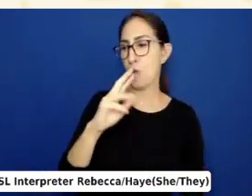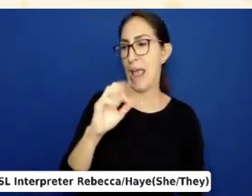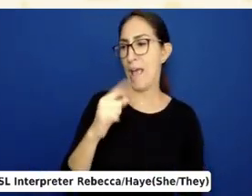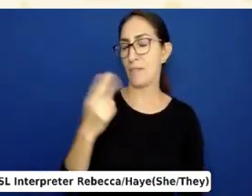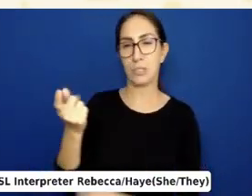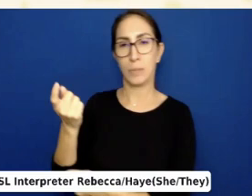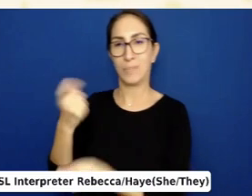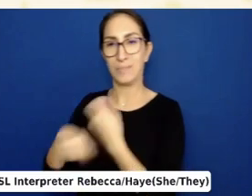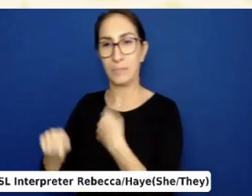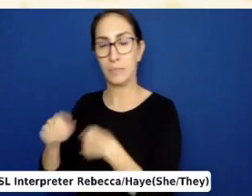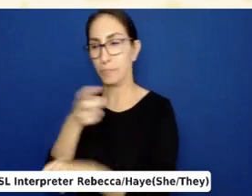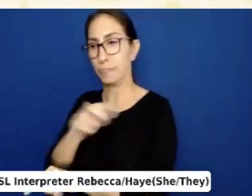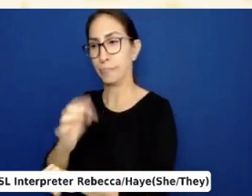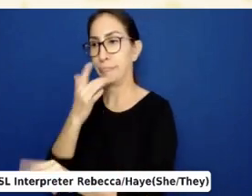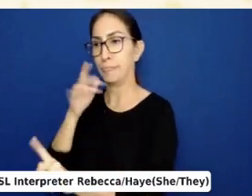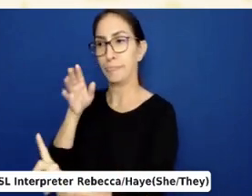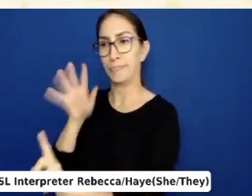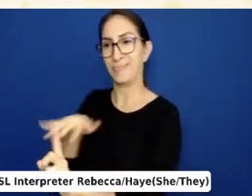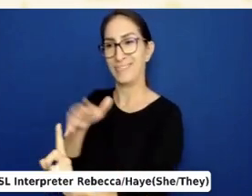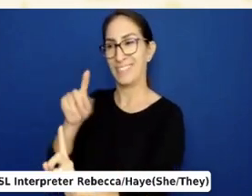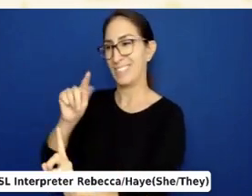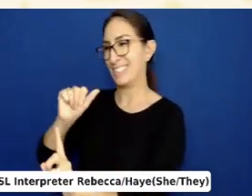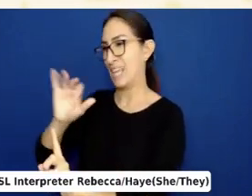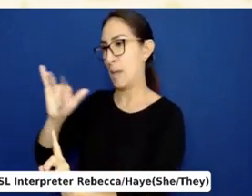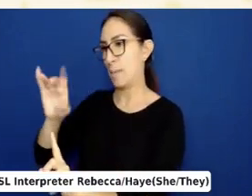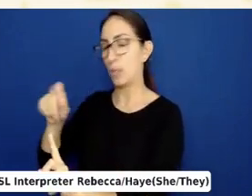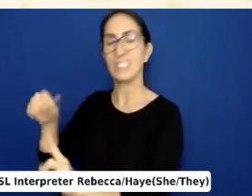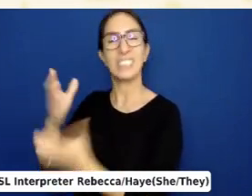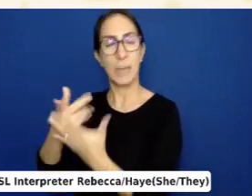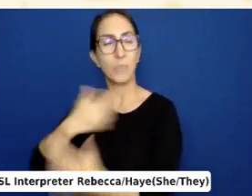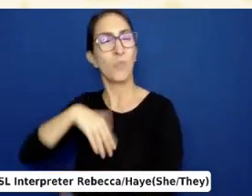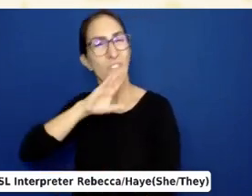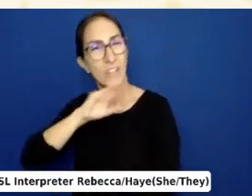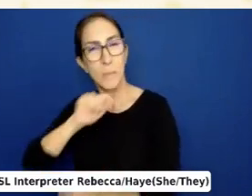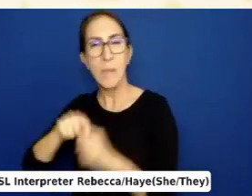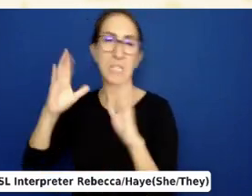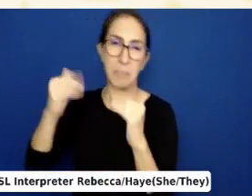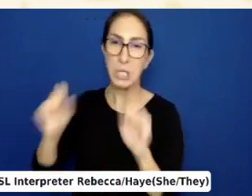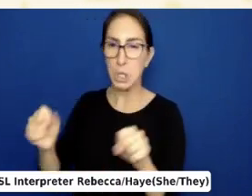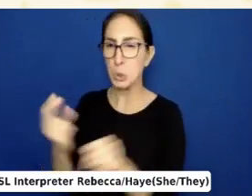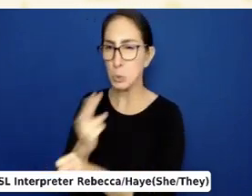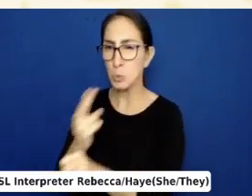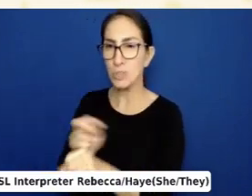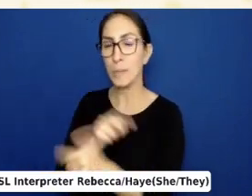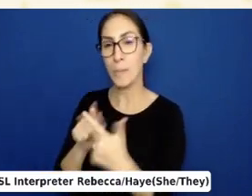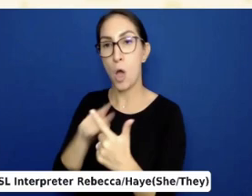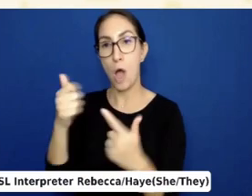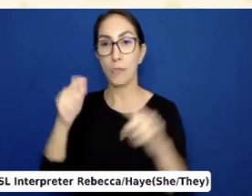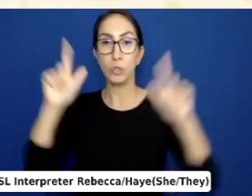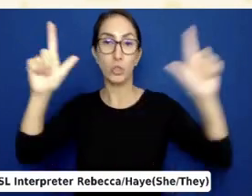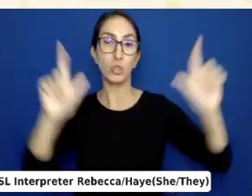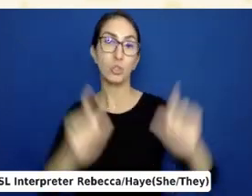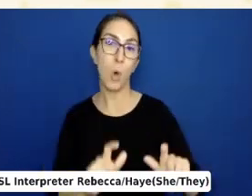although they expected and could use the tables. Another alternative was to have smaller charts with hidden text to speak the data.